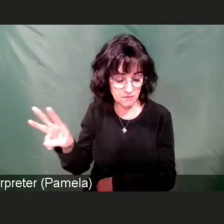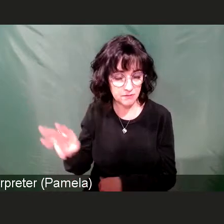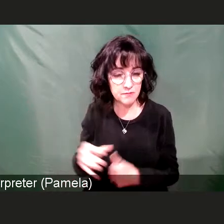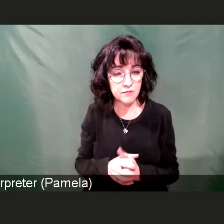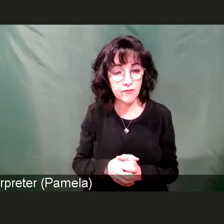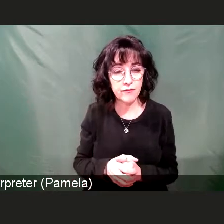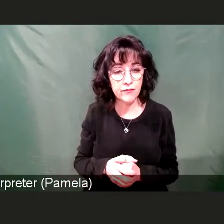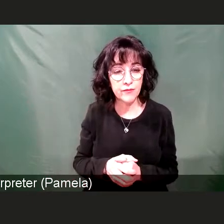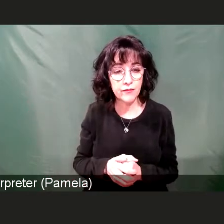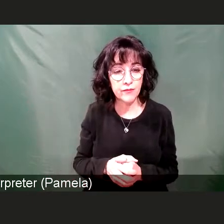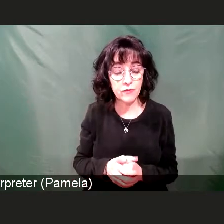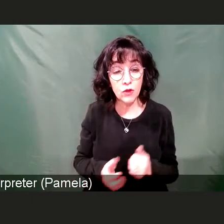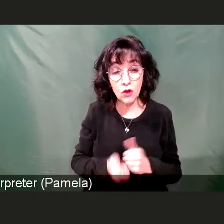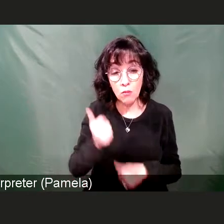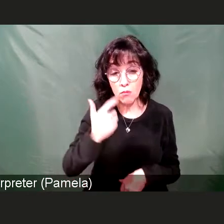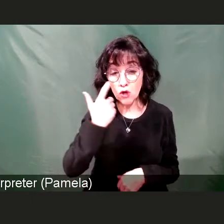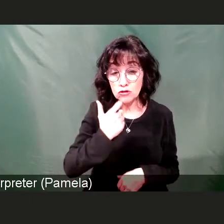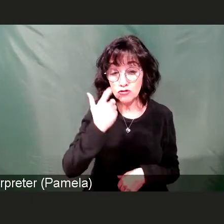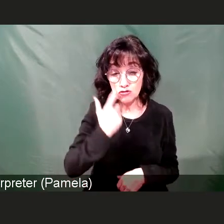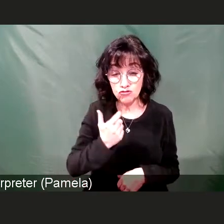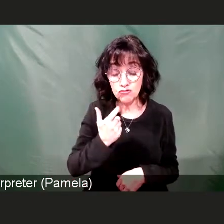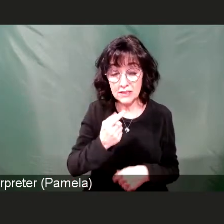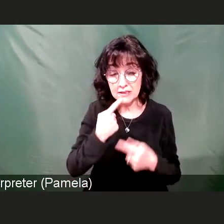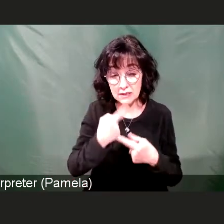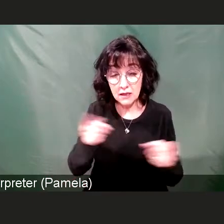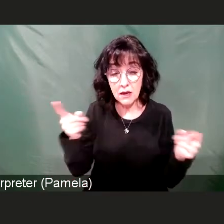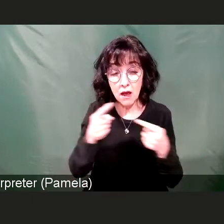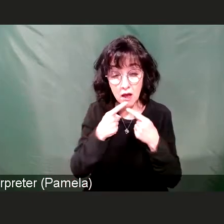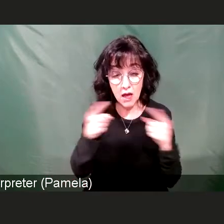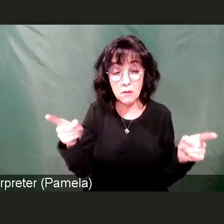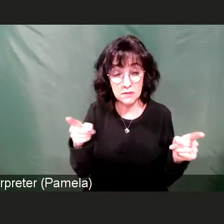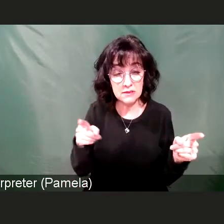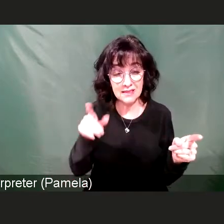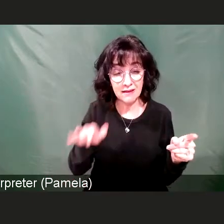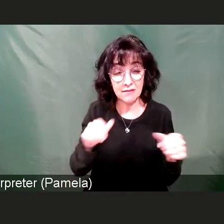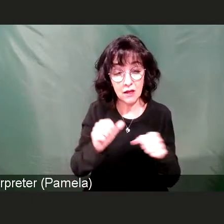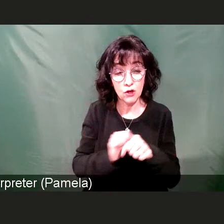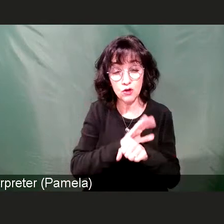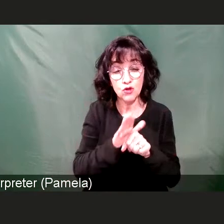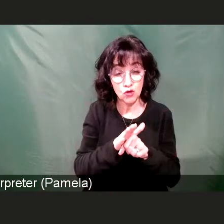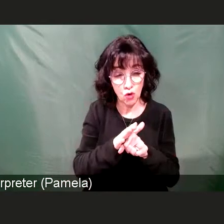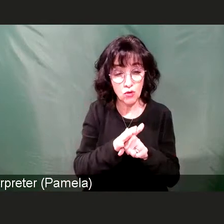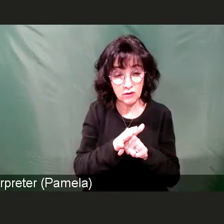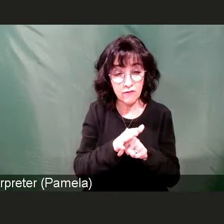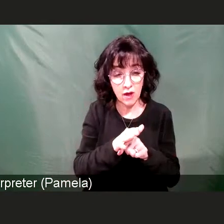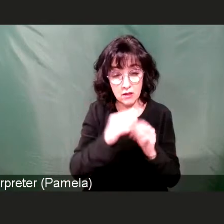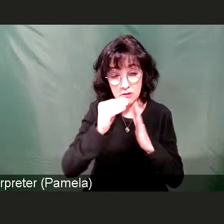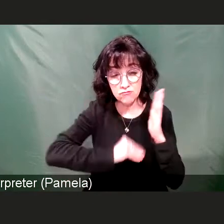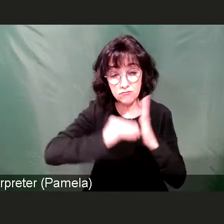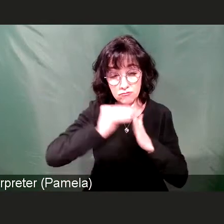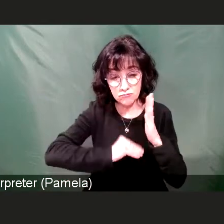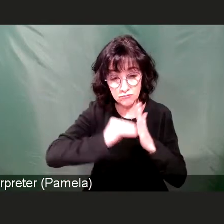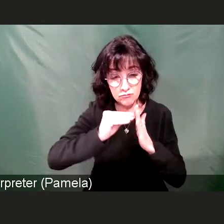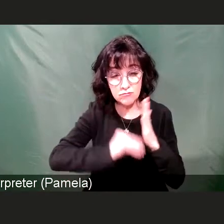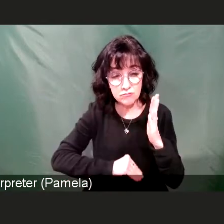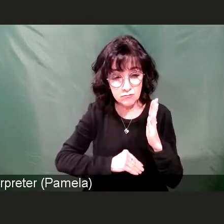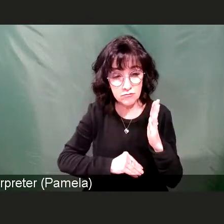at the Coronavirus vaccine tracker has been able to administer approximately 196,000 doses